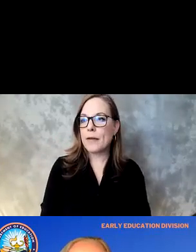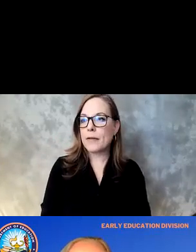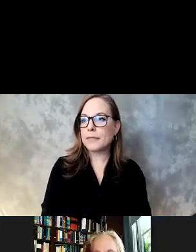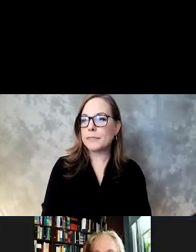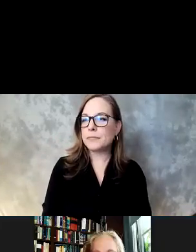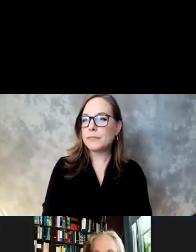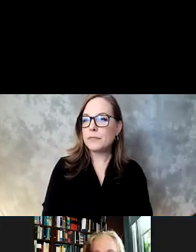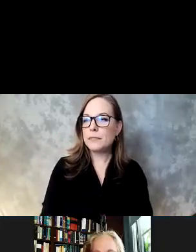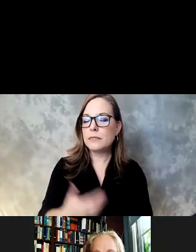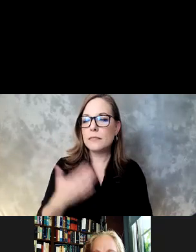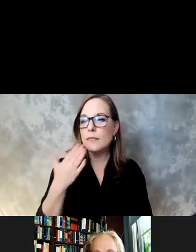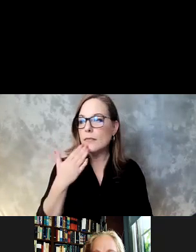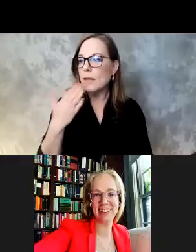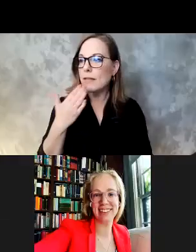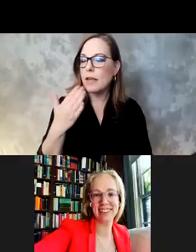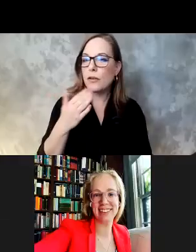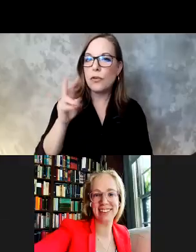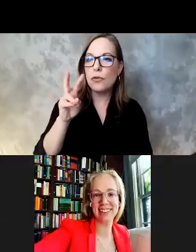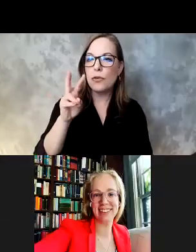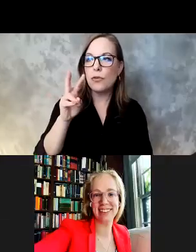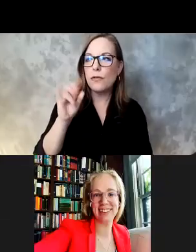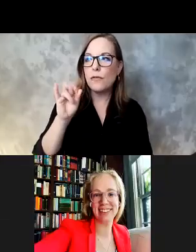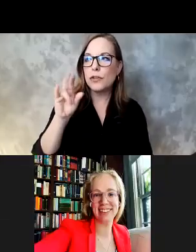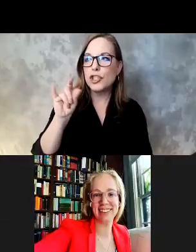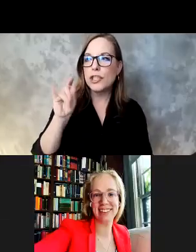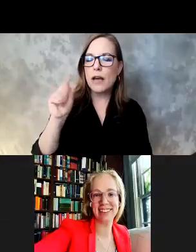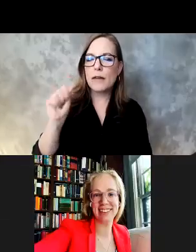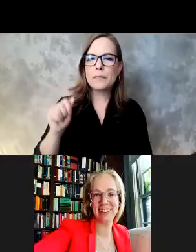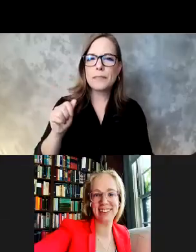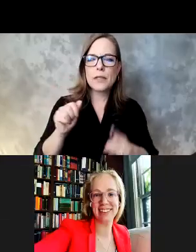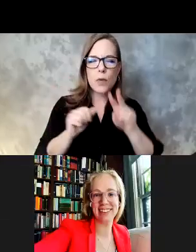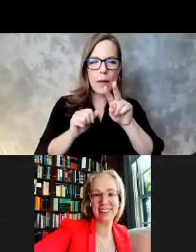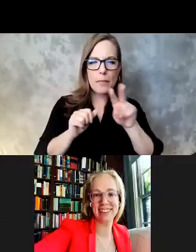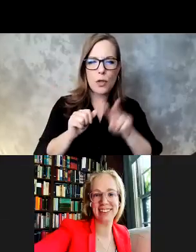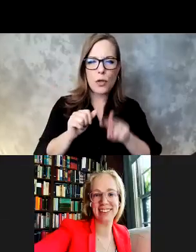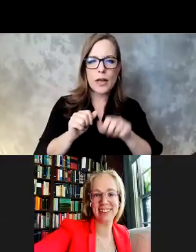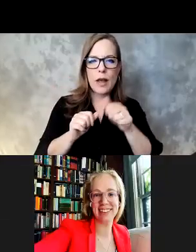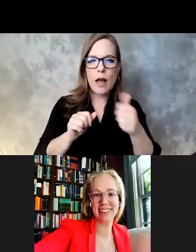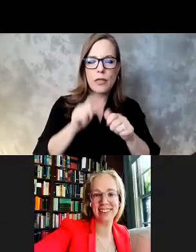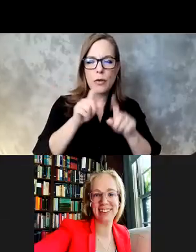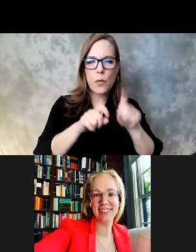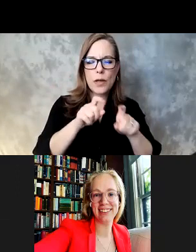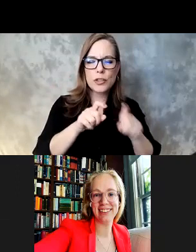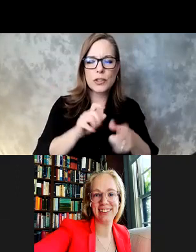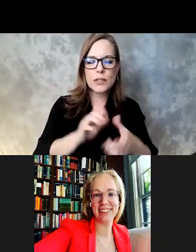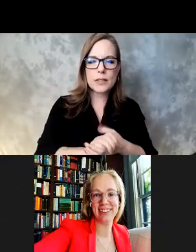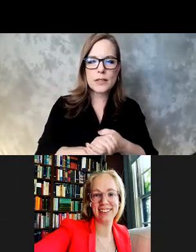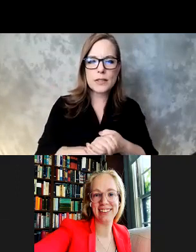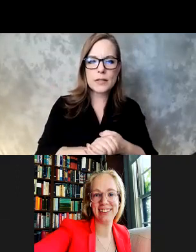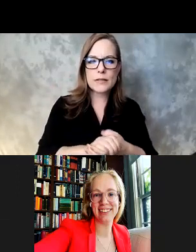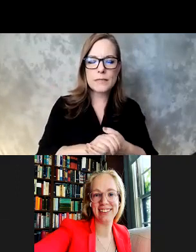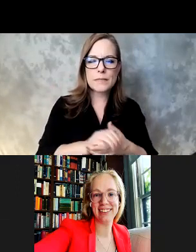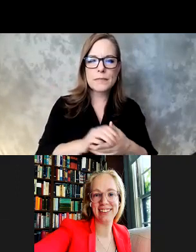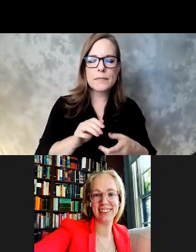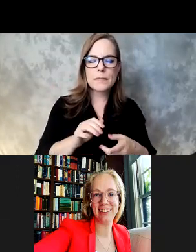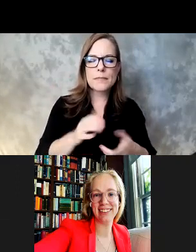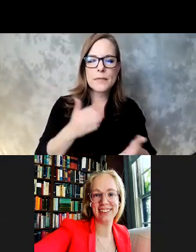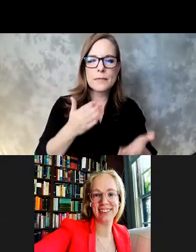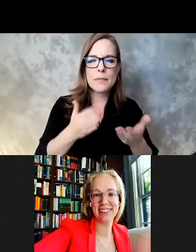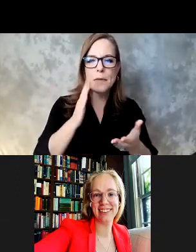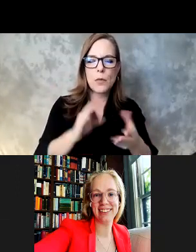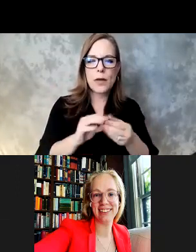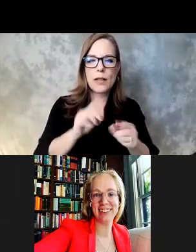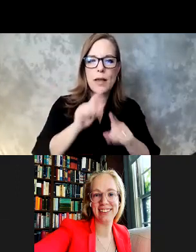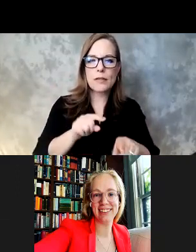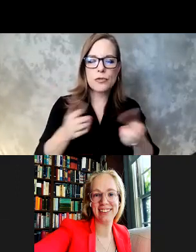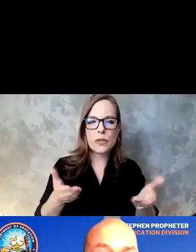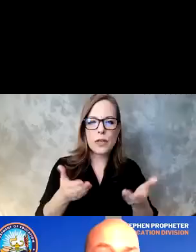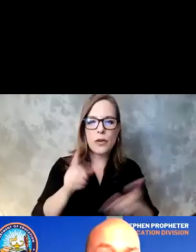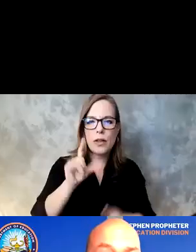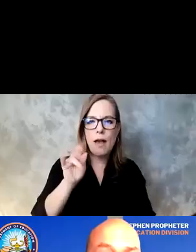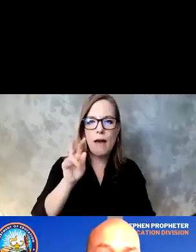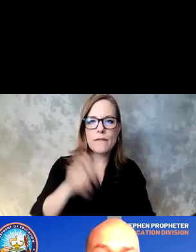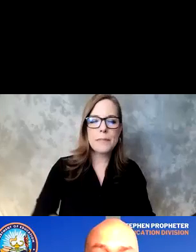a look to see what other questions we may have identified to take live. There is there's